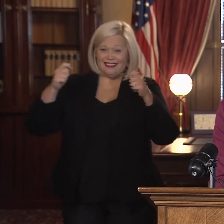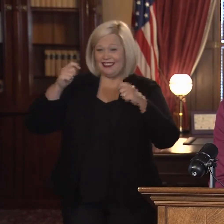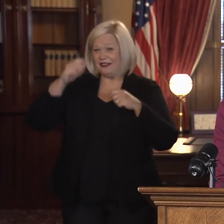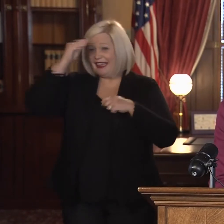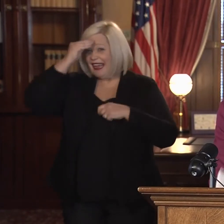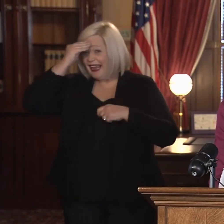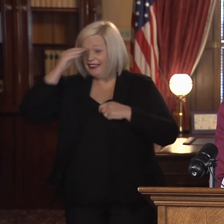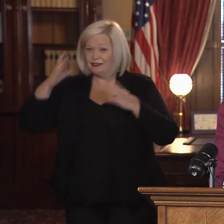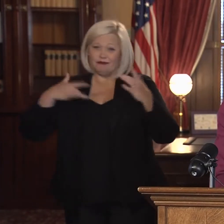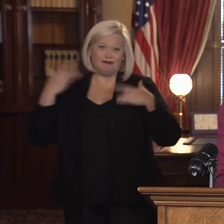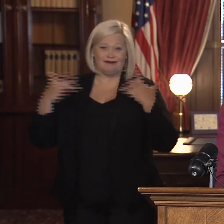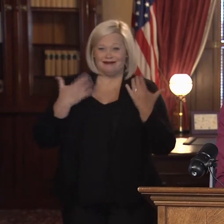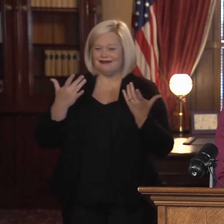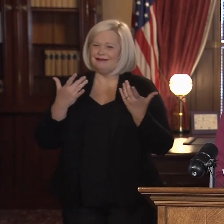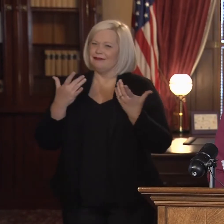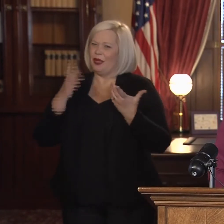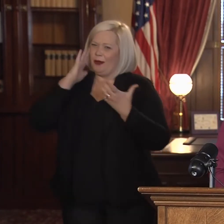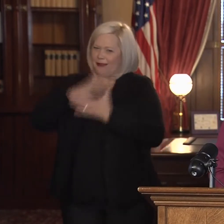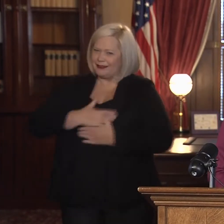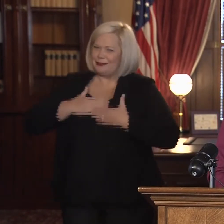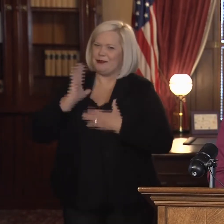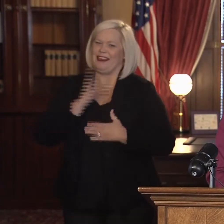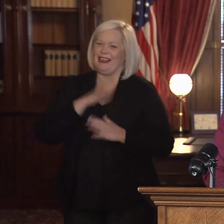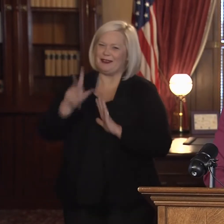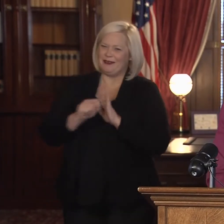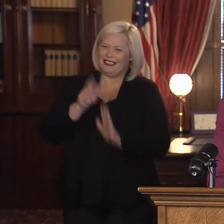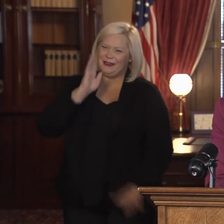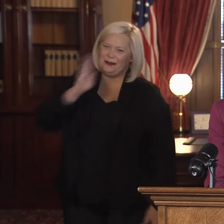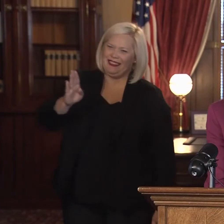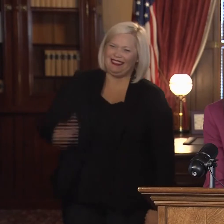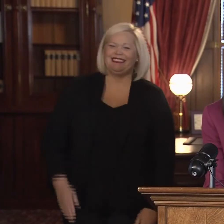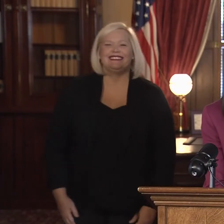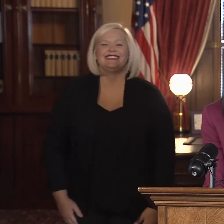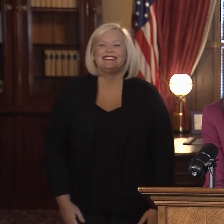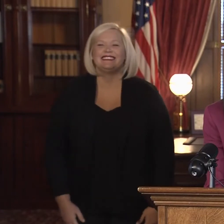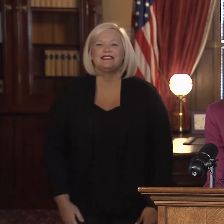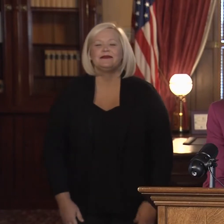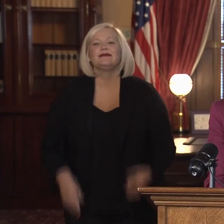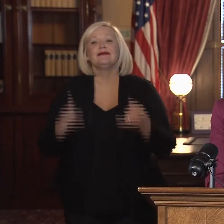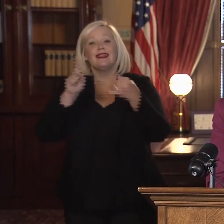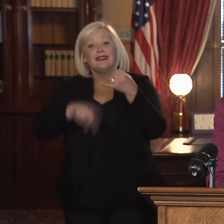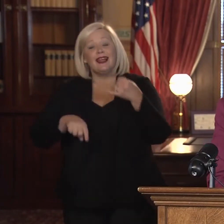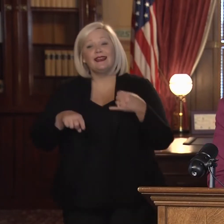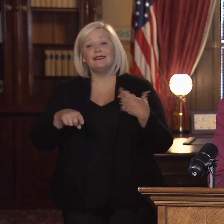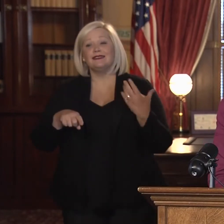WITH THEIR HOLIDAY PURCHASES. IF YOU LIKE YOUR AG AND FESTIVE